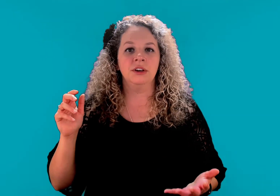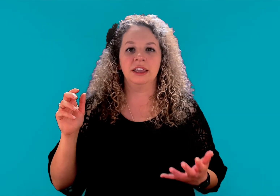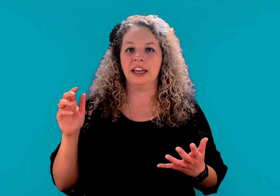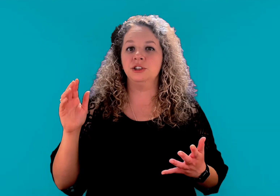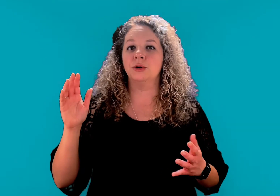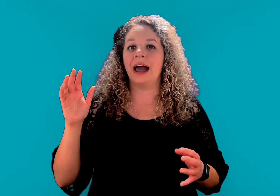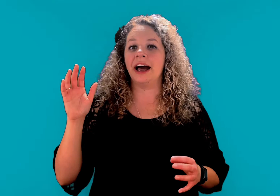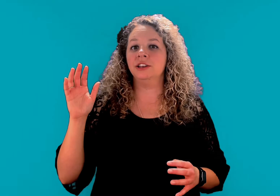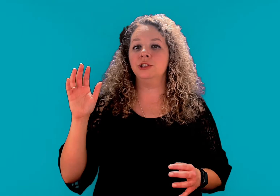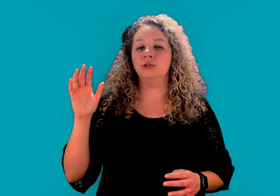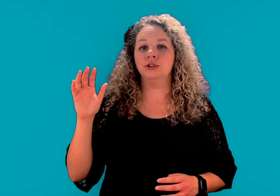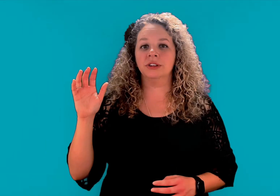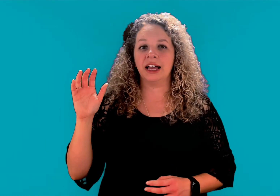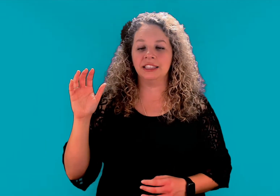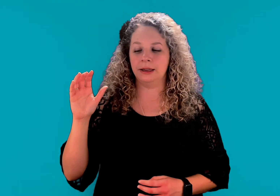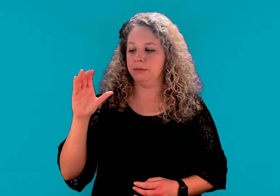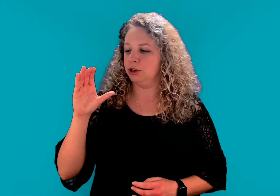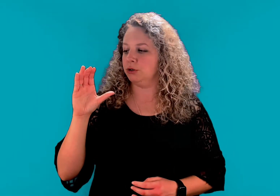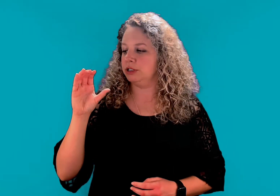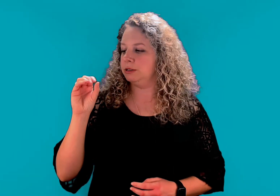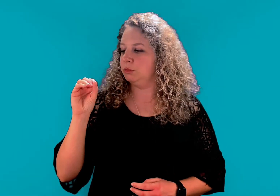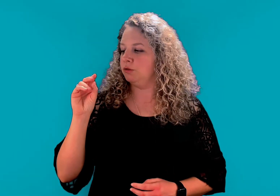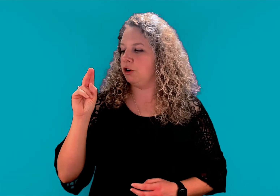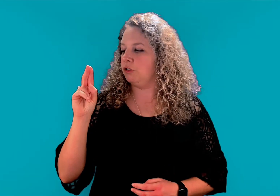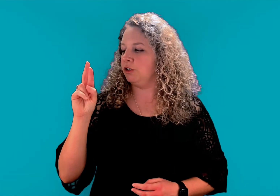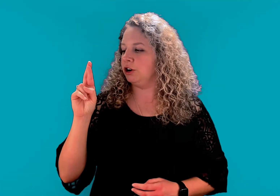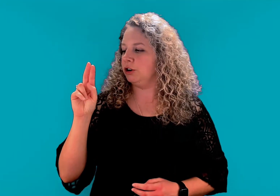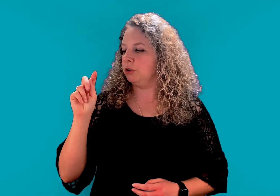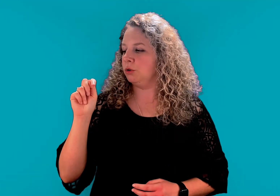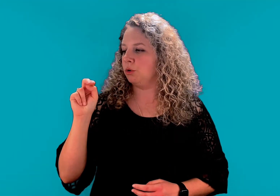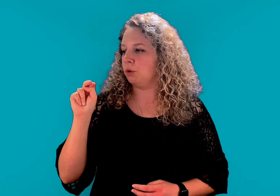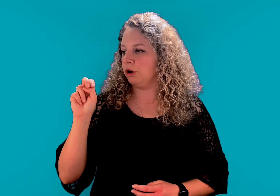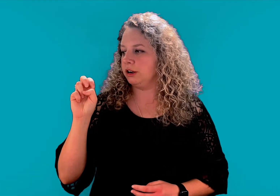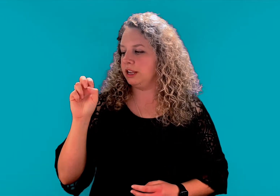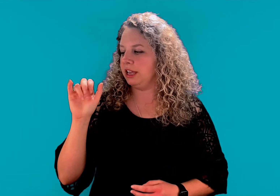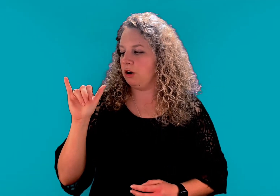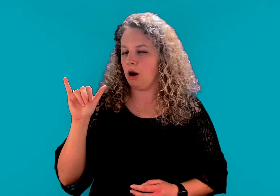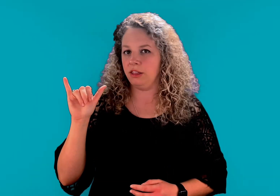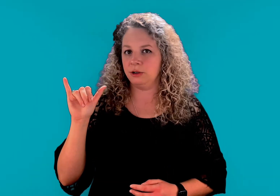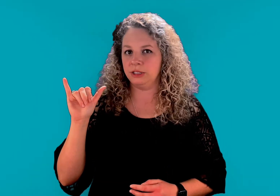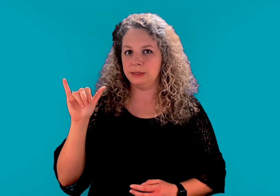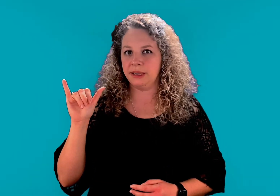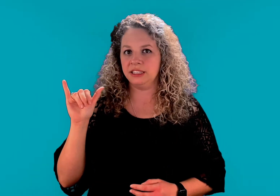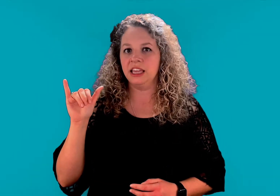Okay, so as you do your last name, you're going to move over fs-COURTNEY, all in one space,